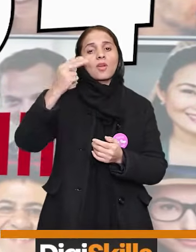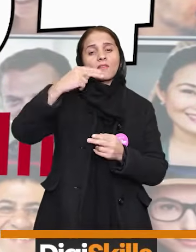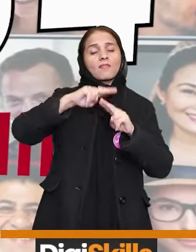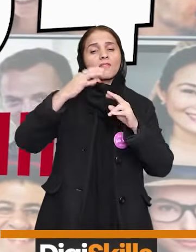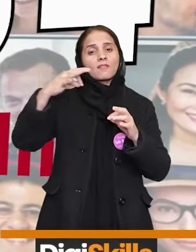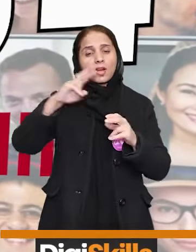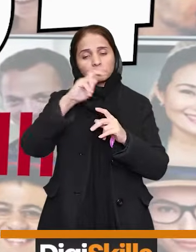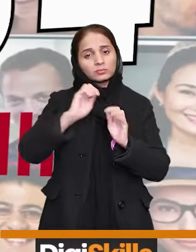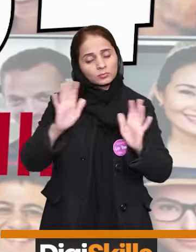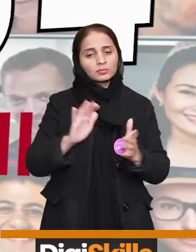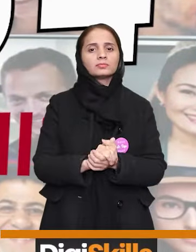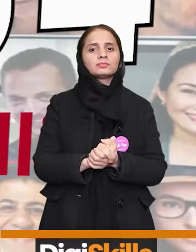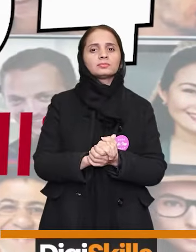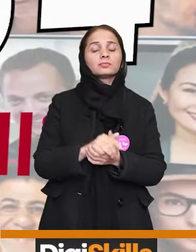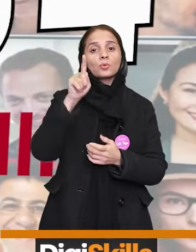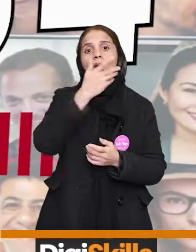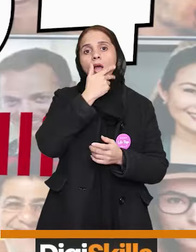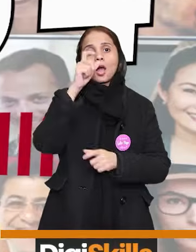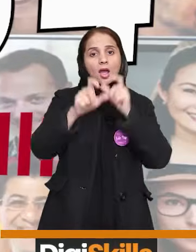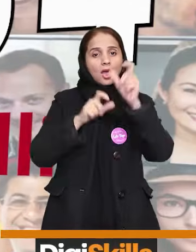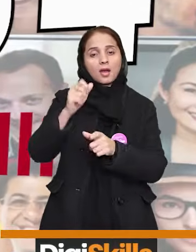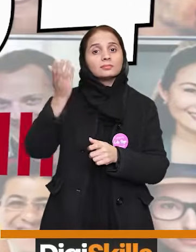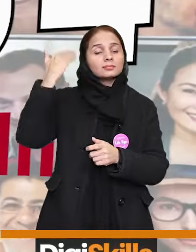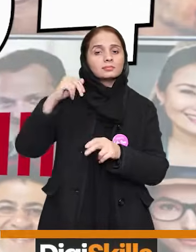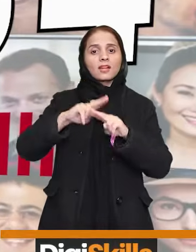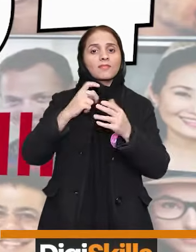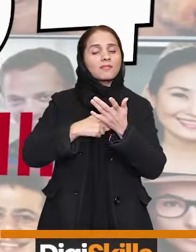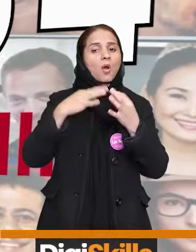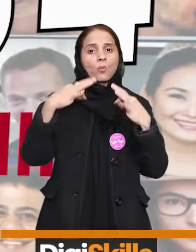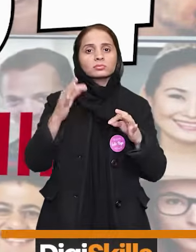And all those 54 million don’t do freelancing themselves.